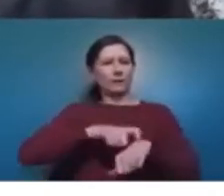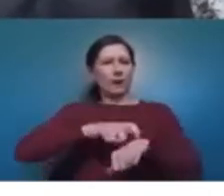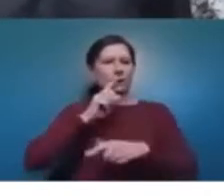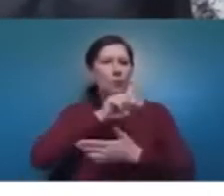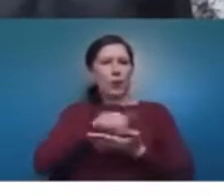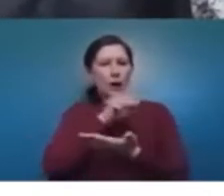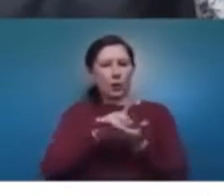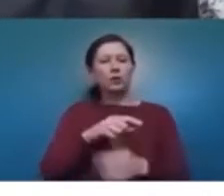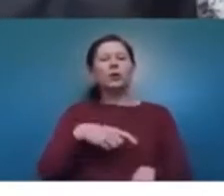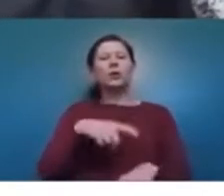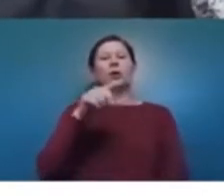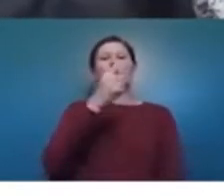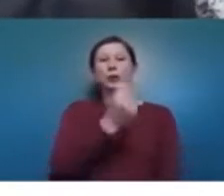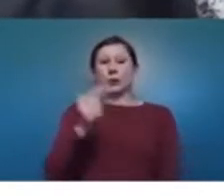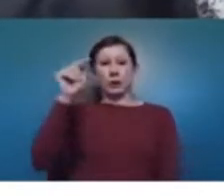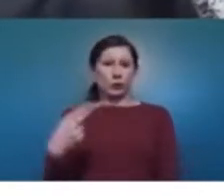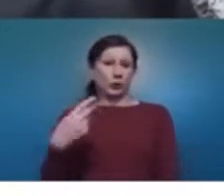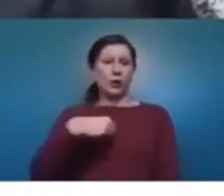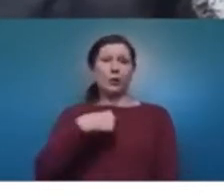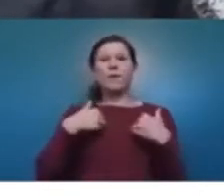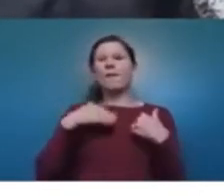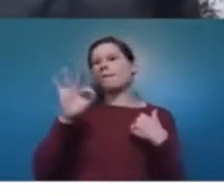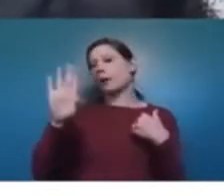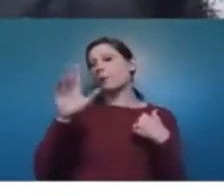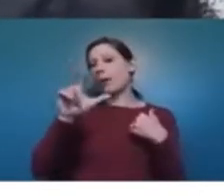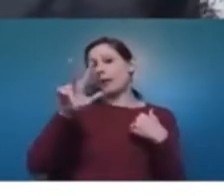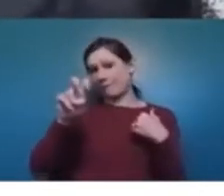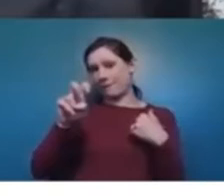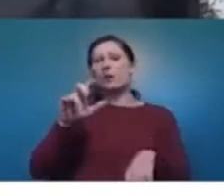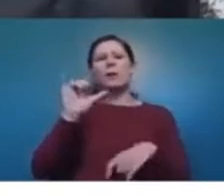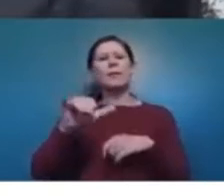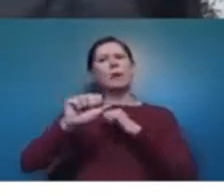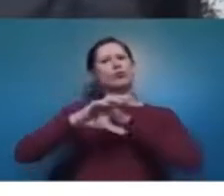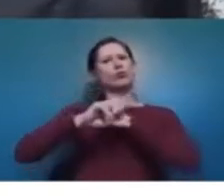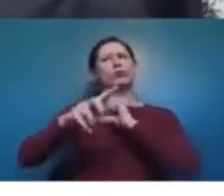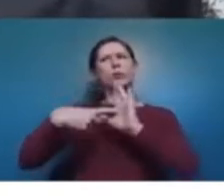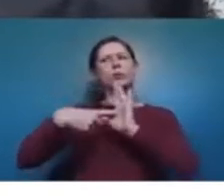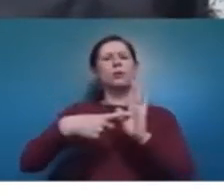Every Tuesday and Thursday morning we host a Facebook live session. These sessions introduce some of the amazing